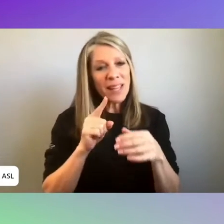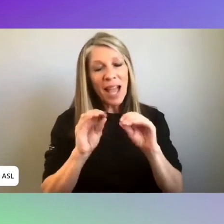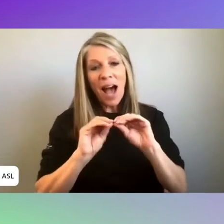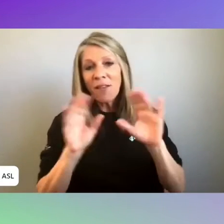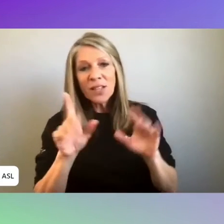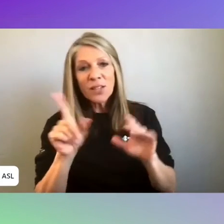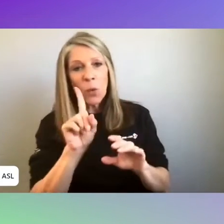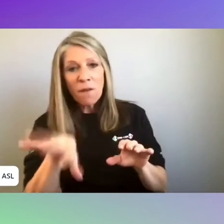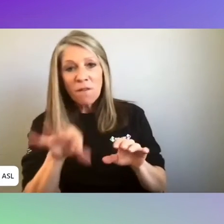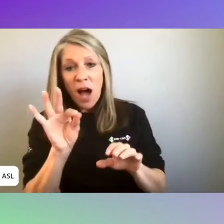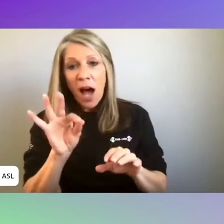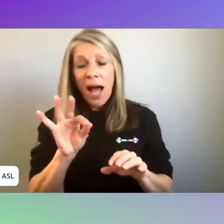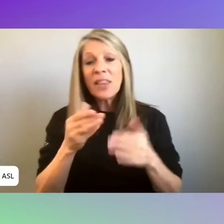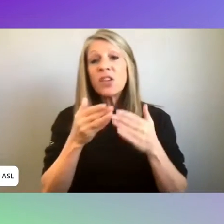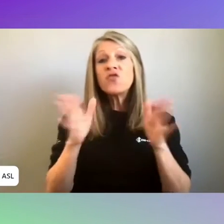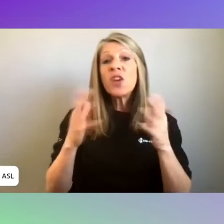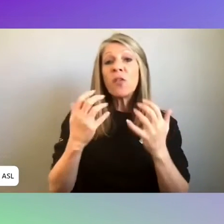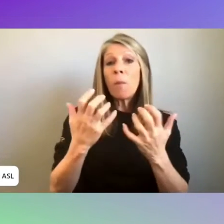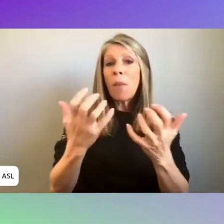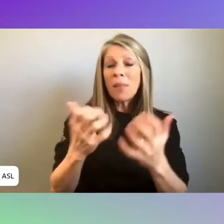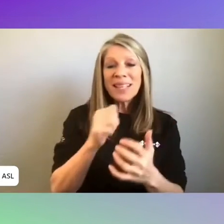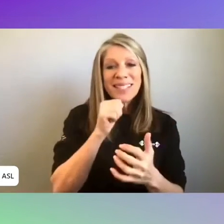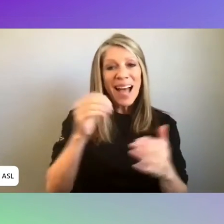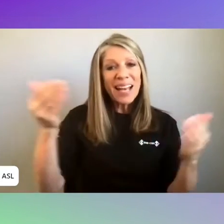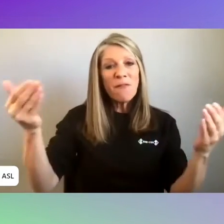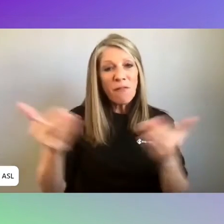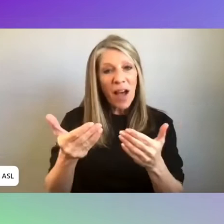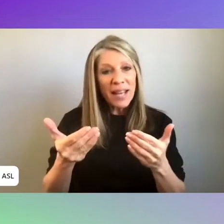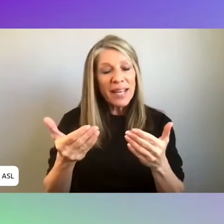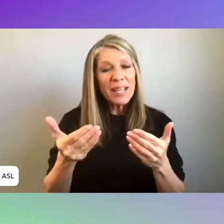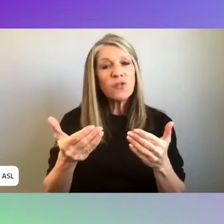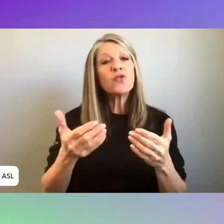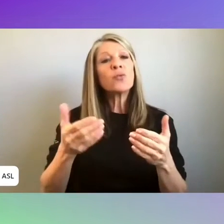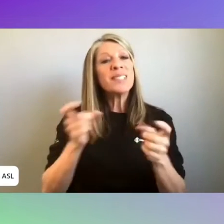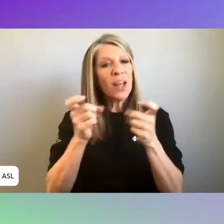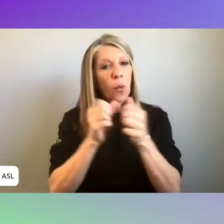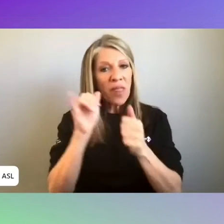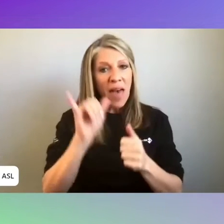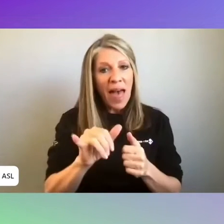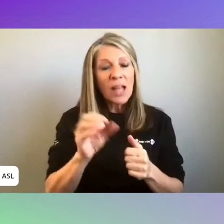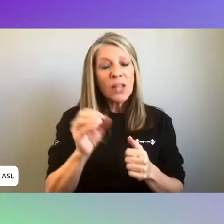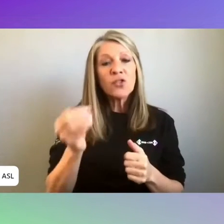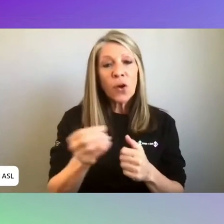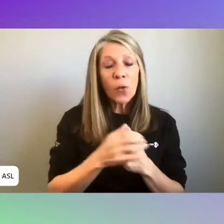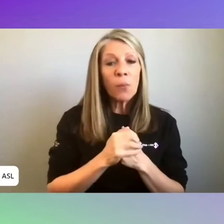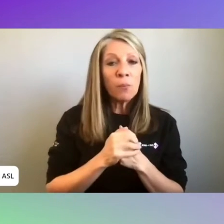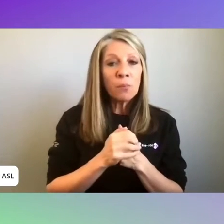these technologies have been around for a long time, but they're usually behind the locked door somewhere any educational institution or publishing house, and the